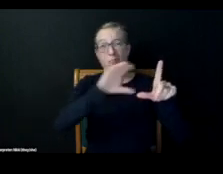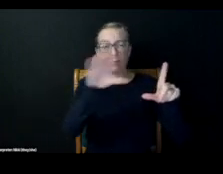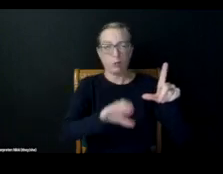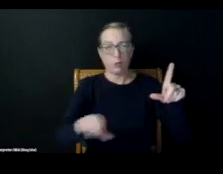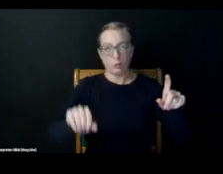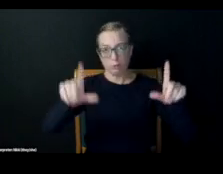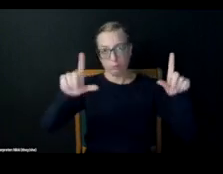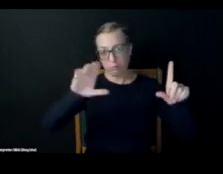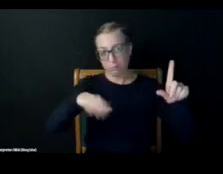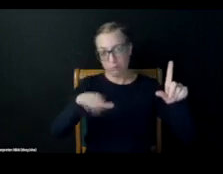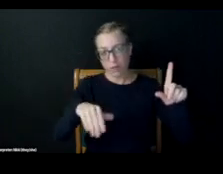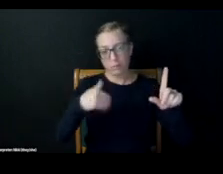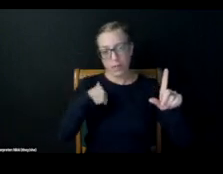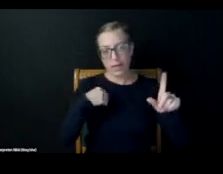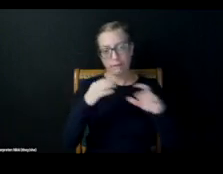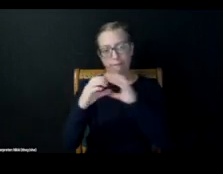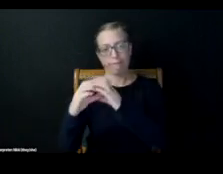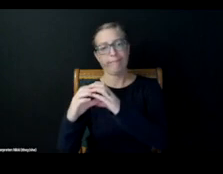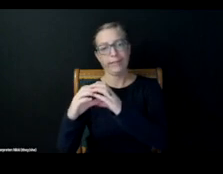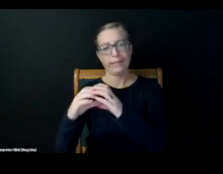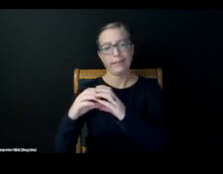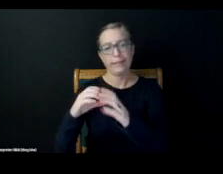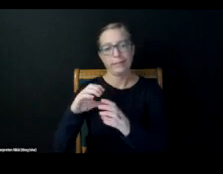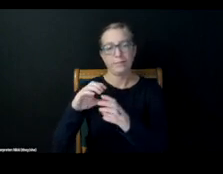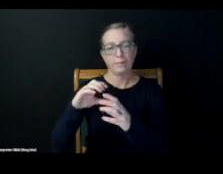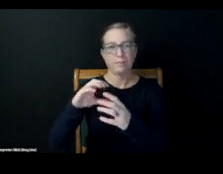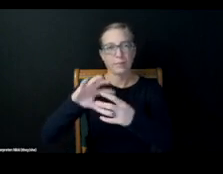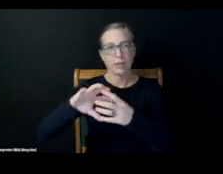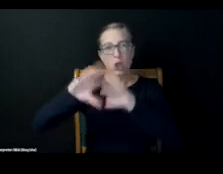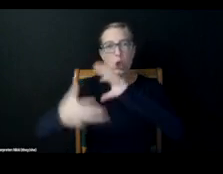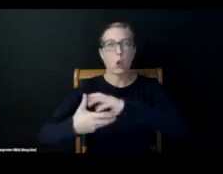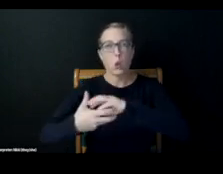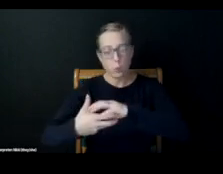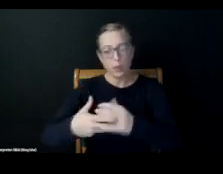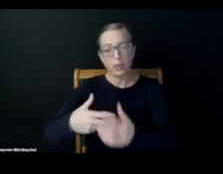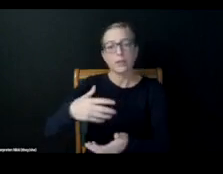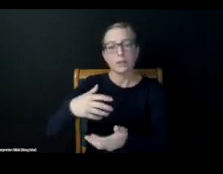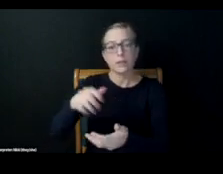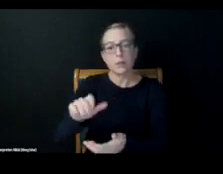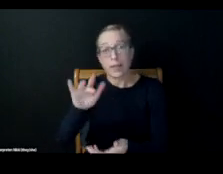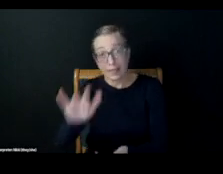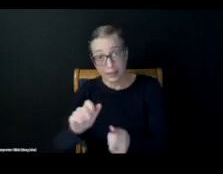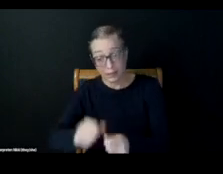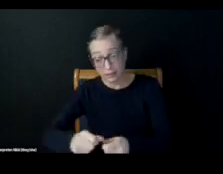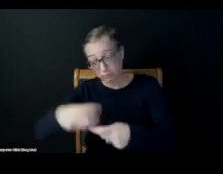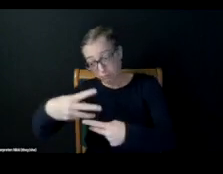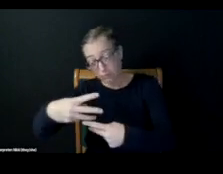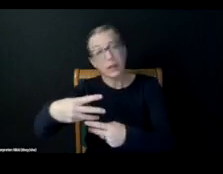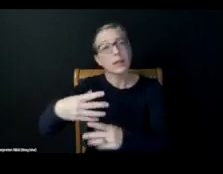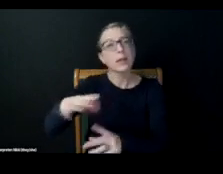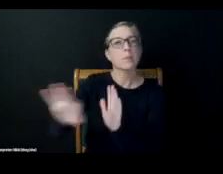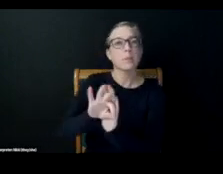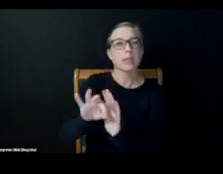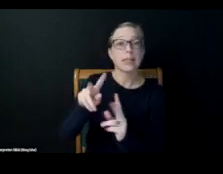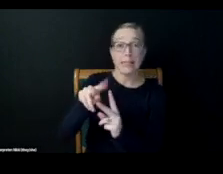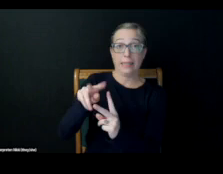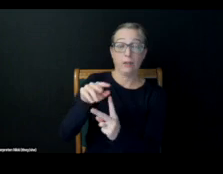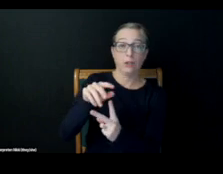either ASL interpretation or in Spanish language there. Or we also have auto caption enabled here.